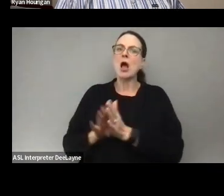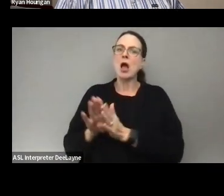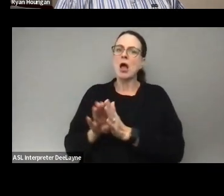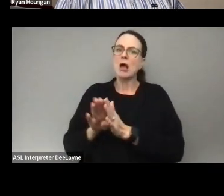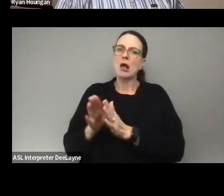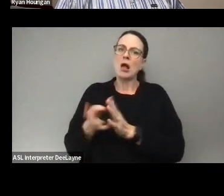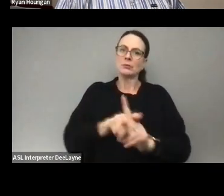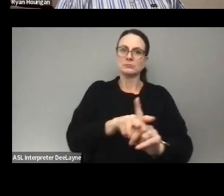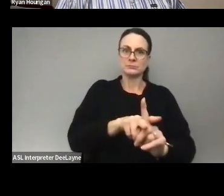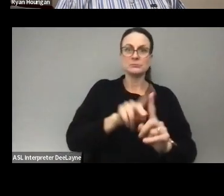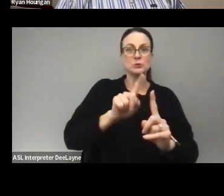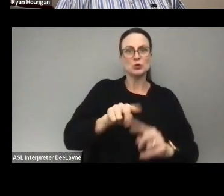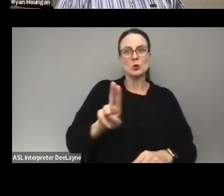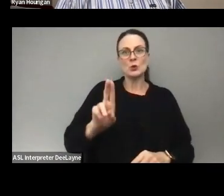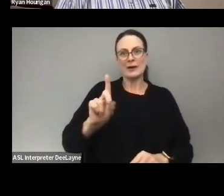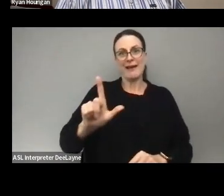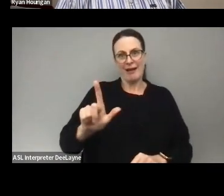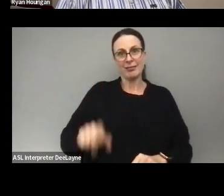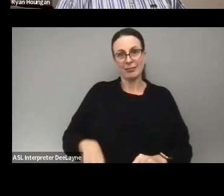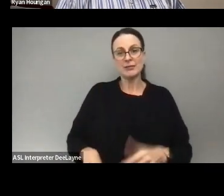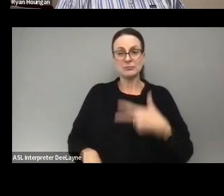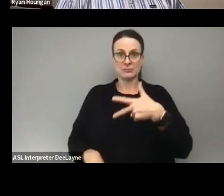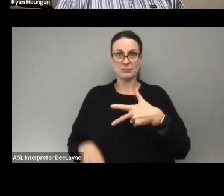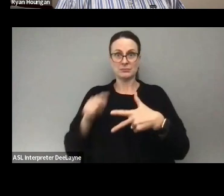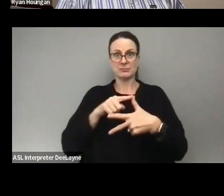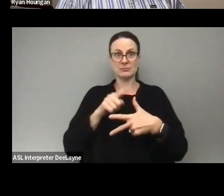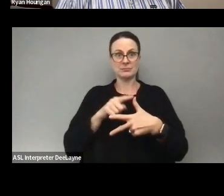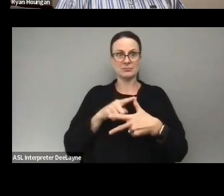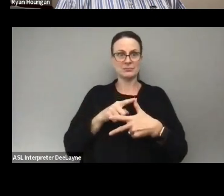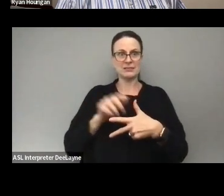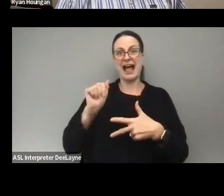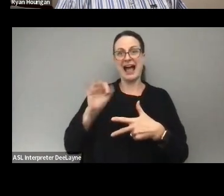and the three main networks are the effective network,